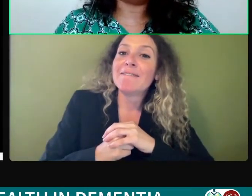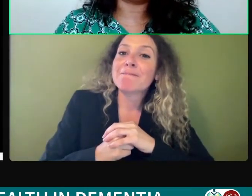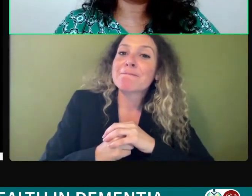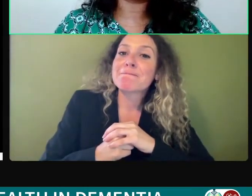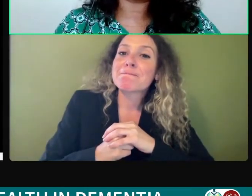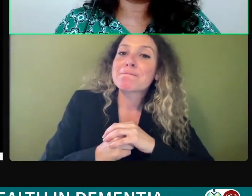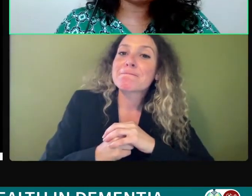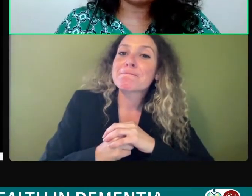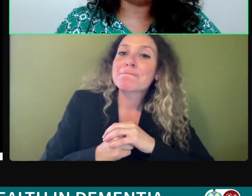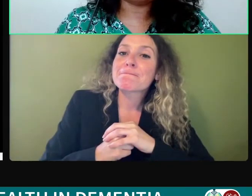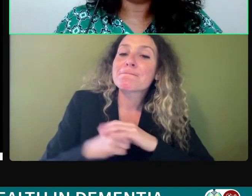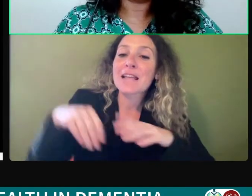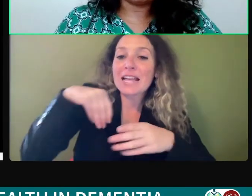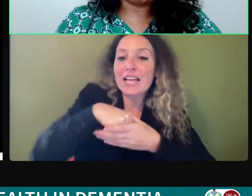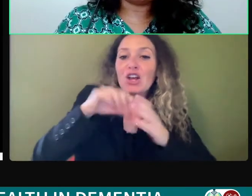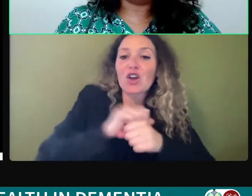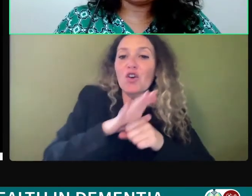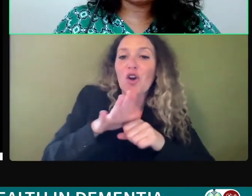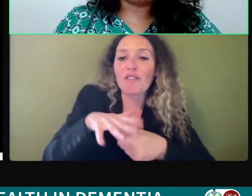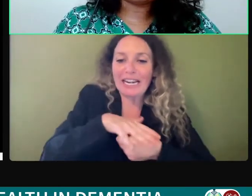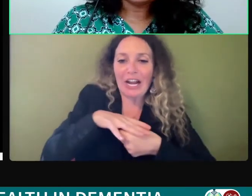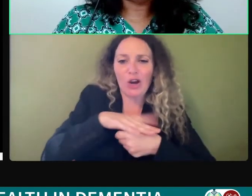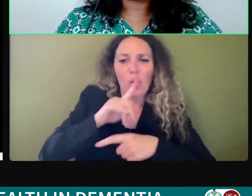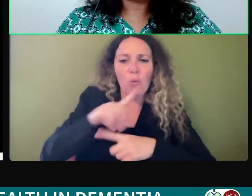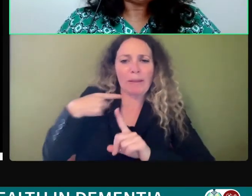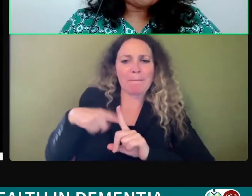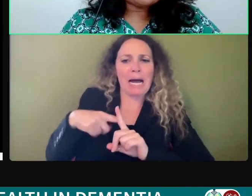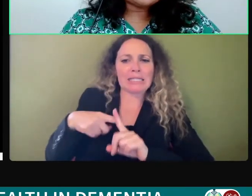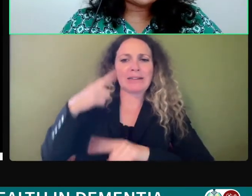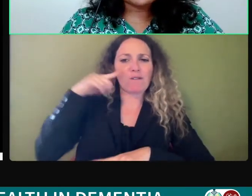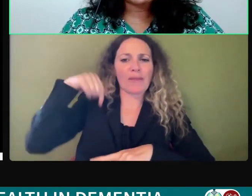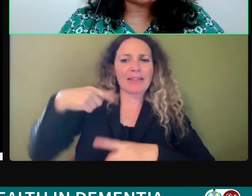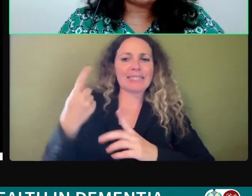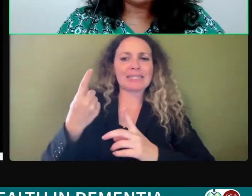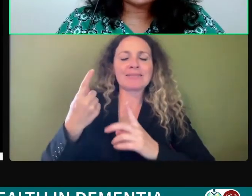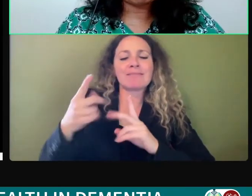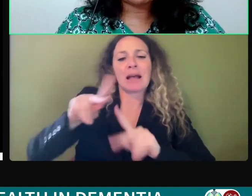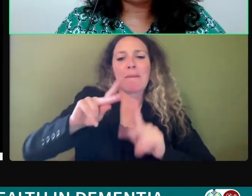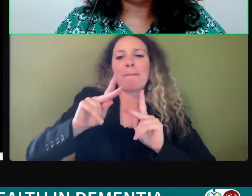have been really positive for this population. And some policies are actually only temporarily